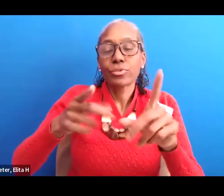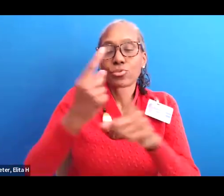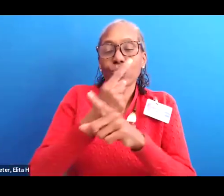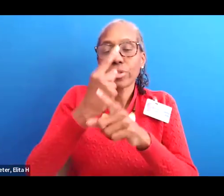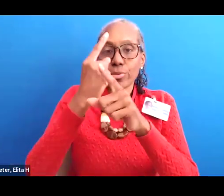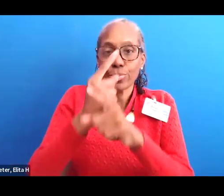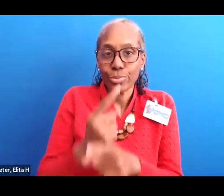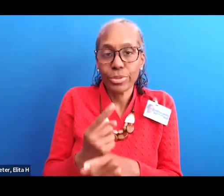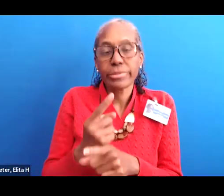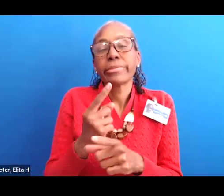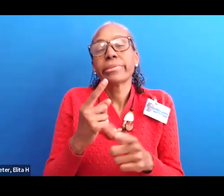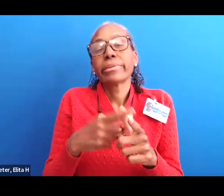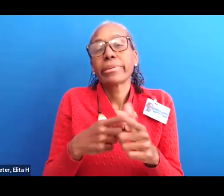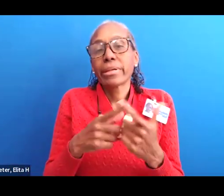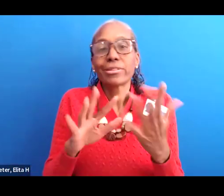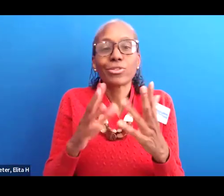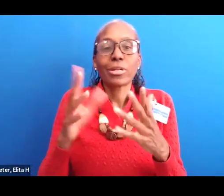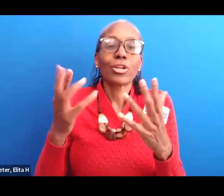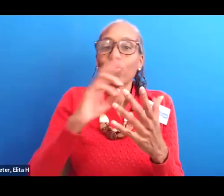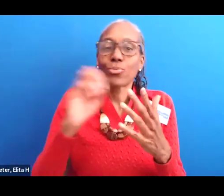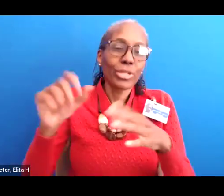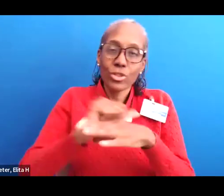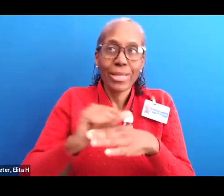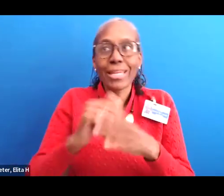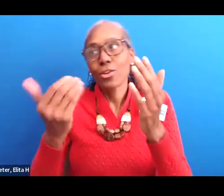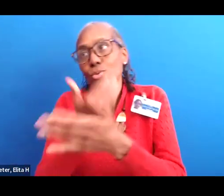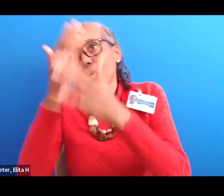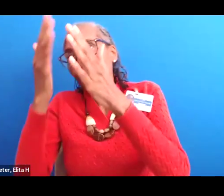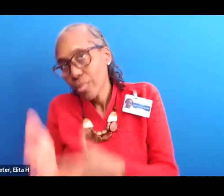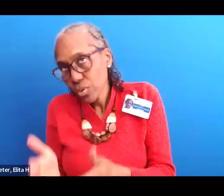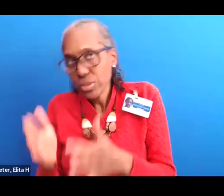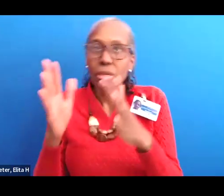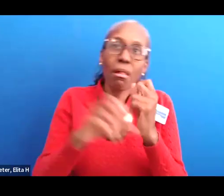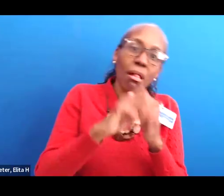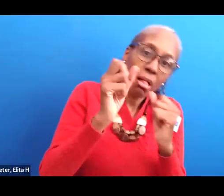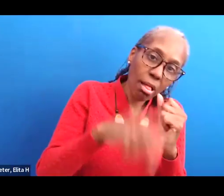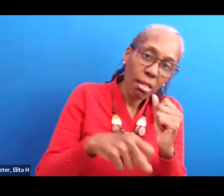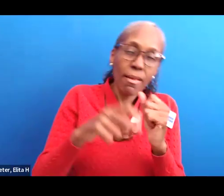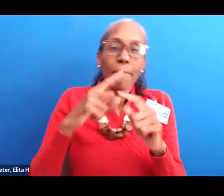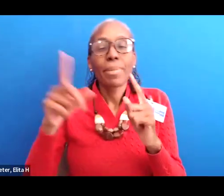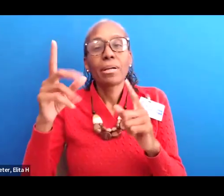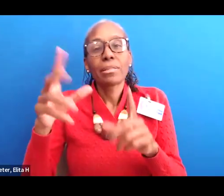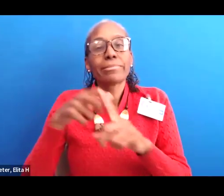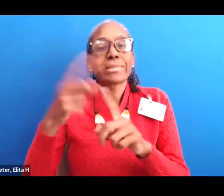Then you're kind of retraining somebody new and it gets to be a hassle for you, but you need to get somebody in there so